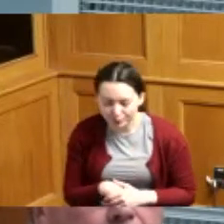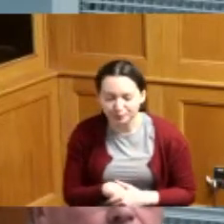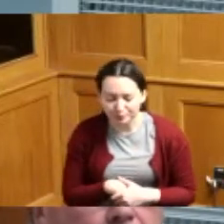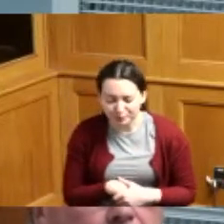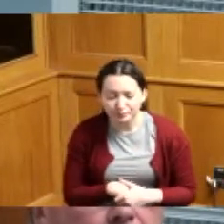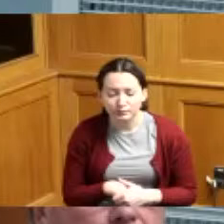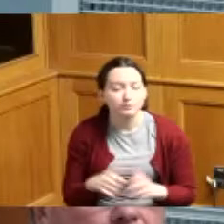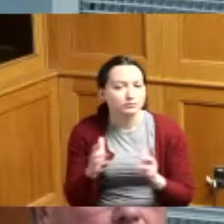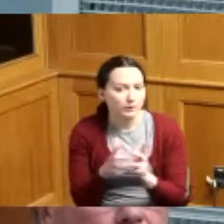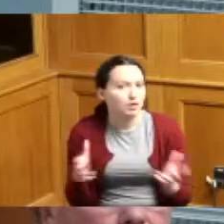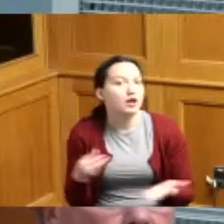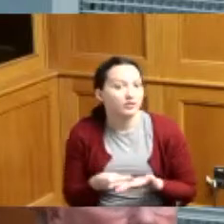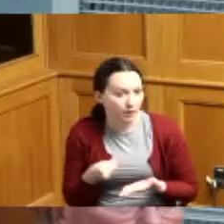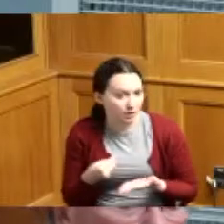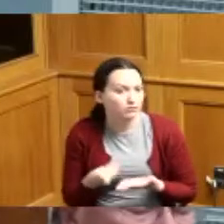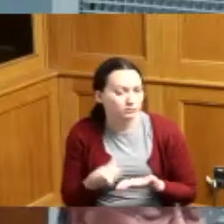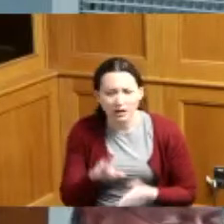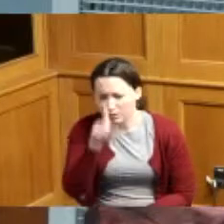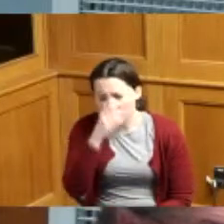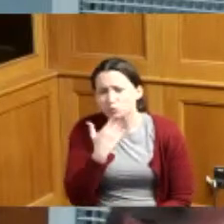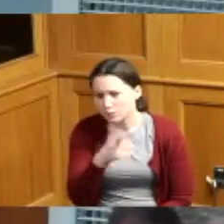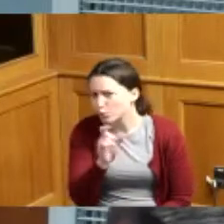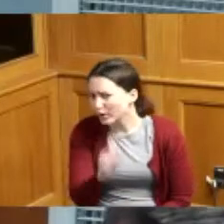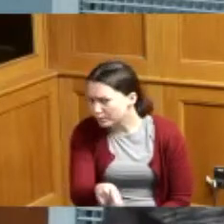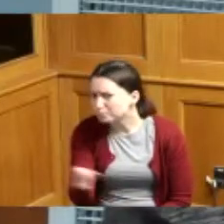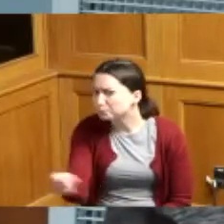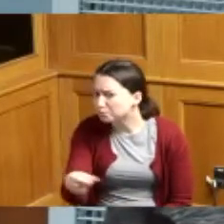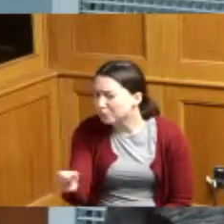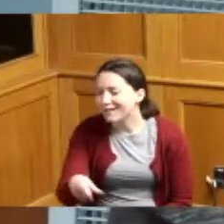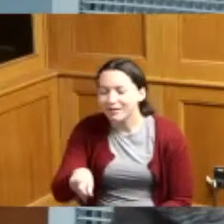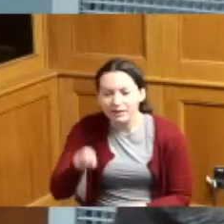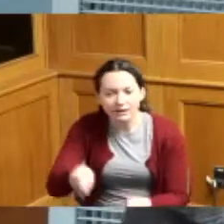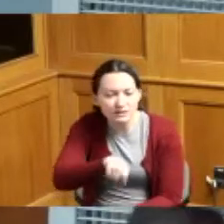of a lot of money I think it's a really good question I can get you some specific numbers